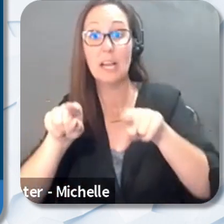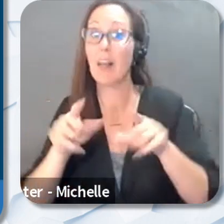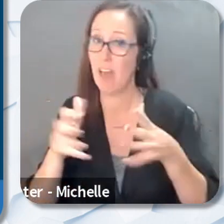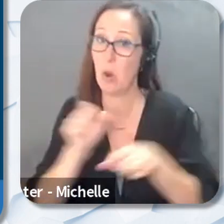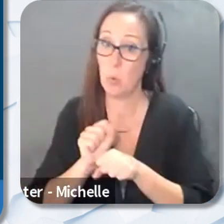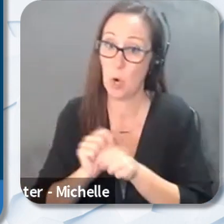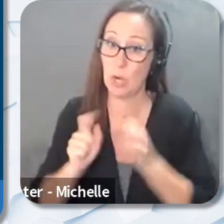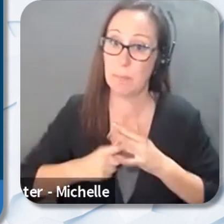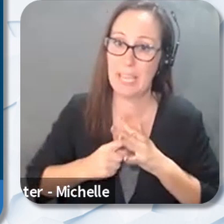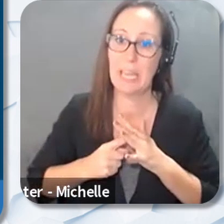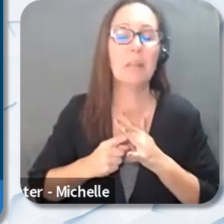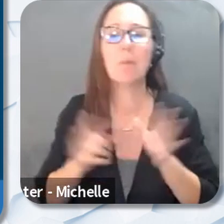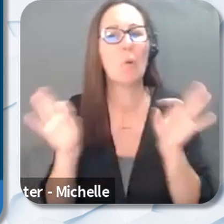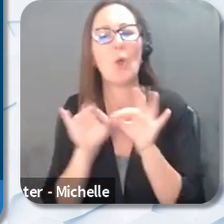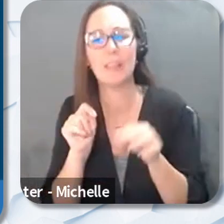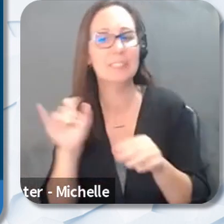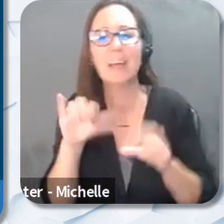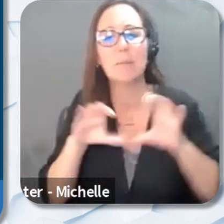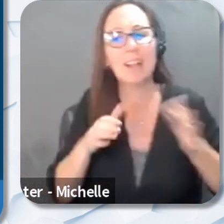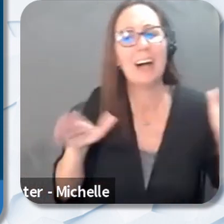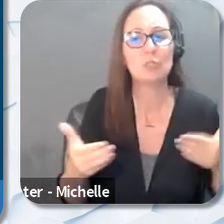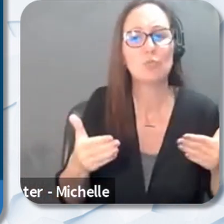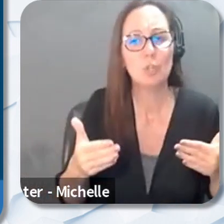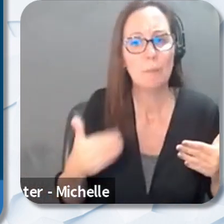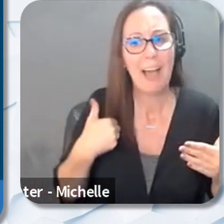the long run it's just like when you have a classroom and you take the time to to really.